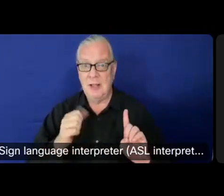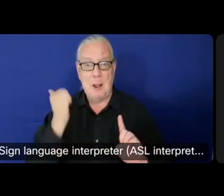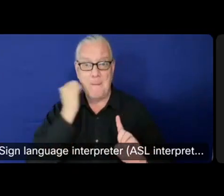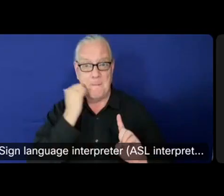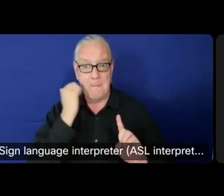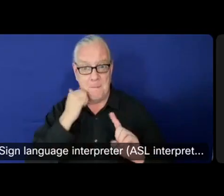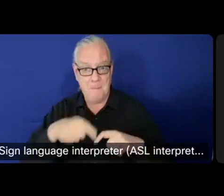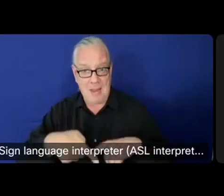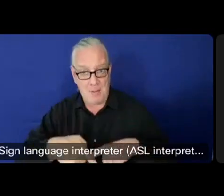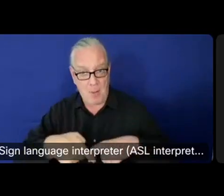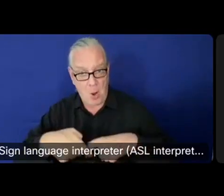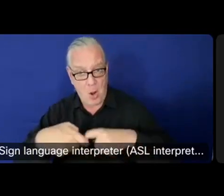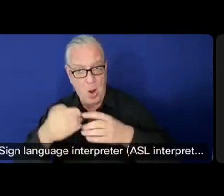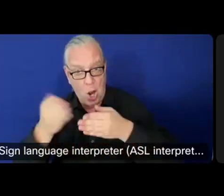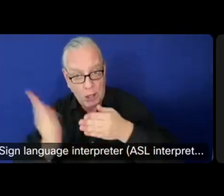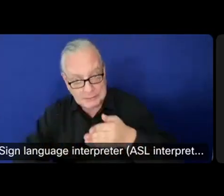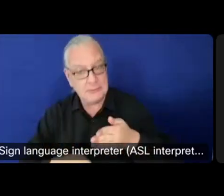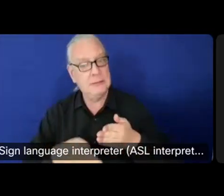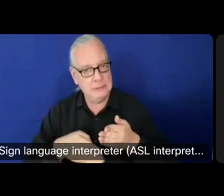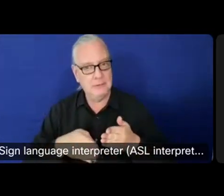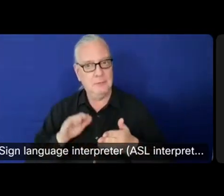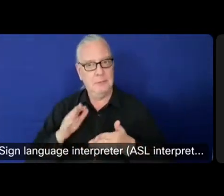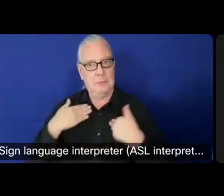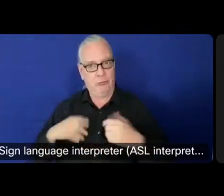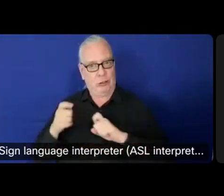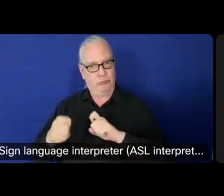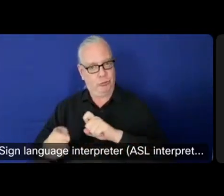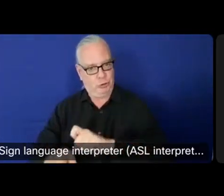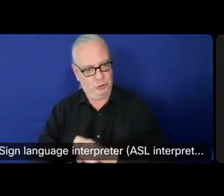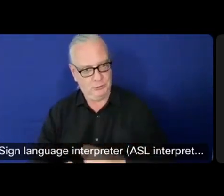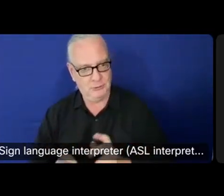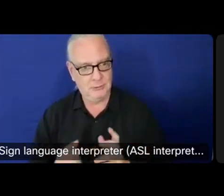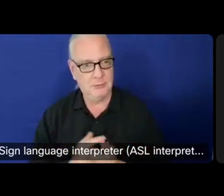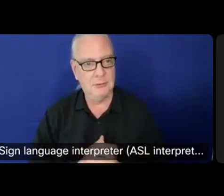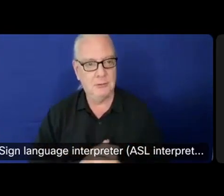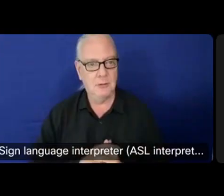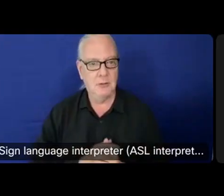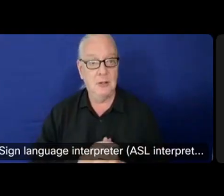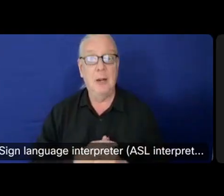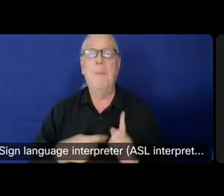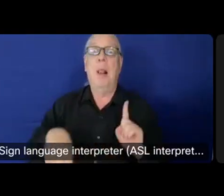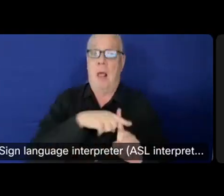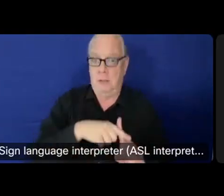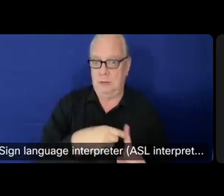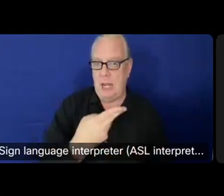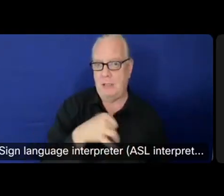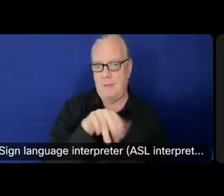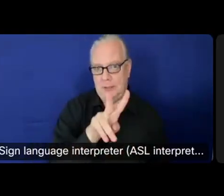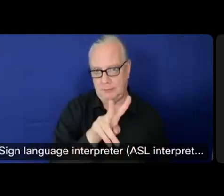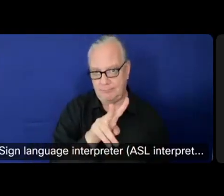the changes that menopause brings, but also HIV. So, it's